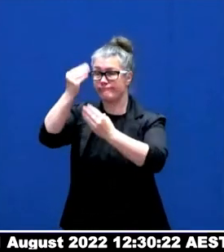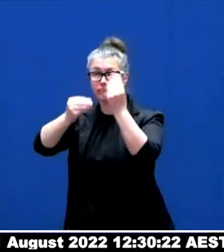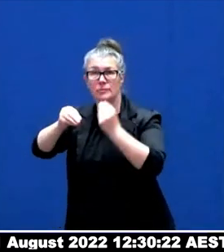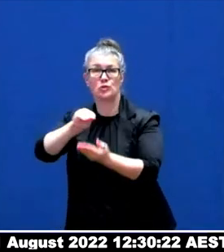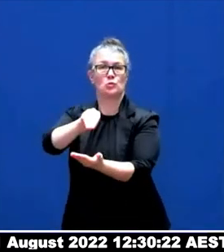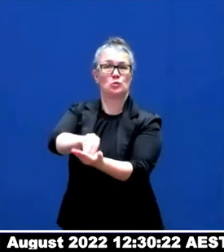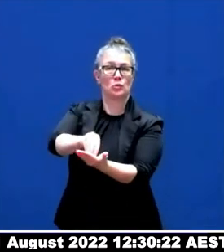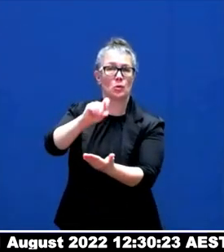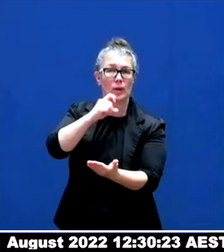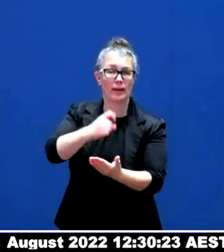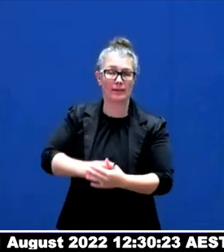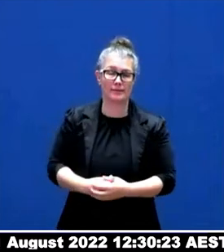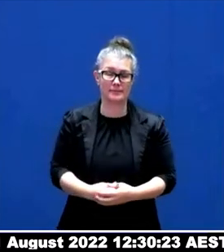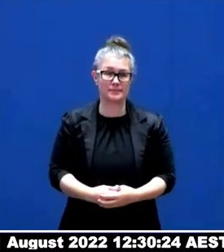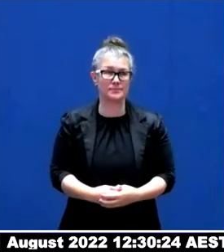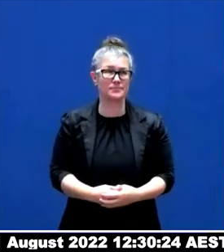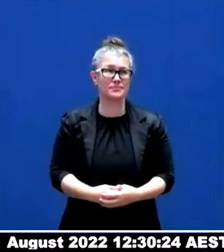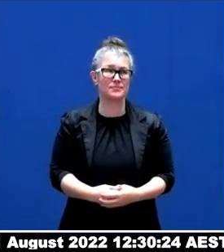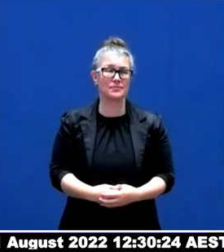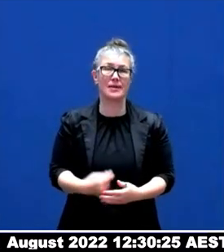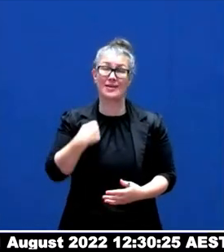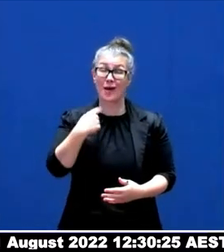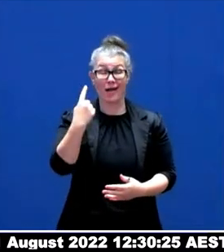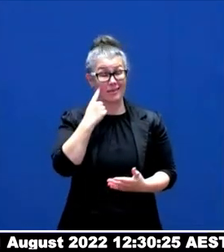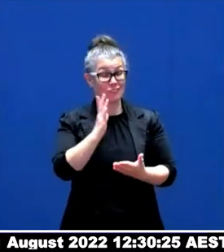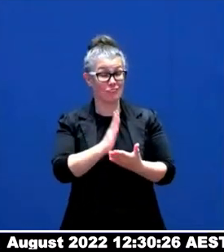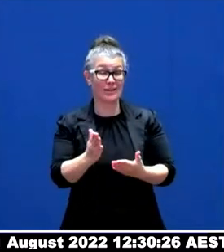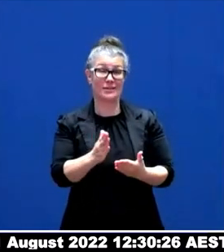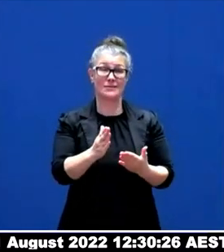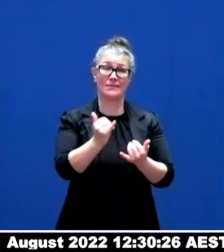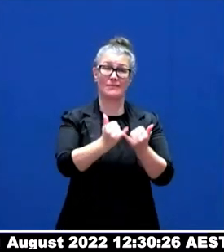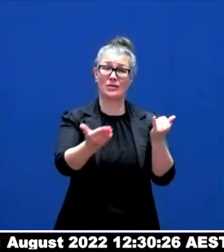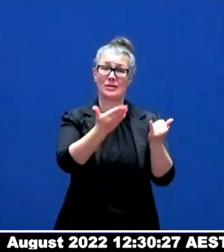And I think you've very kindly and very timely provided us a report from the